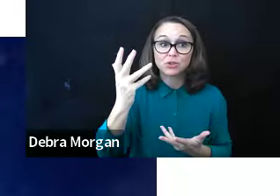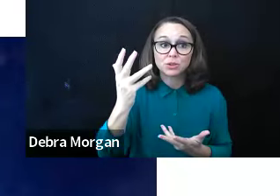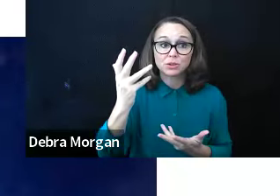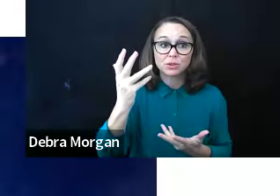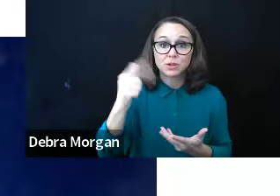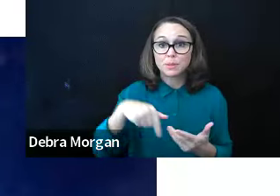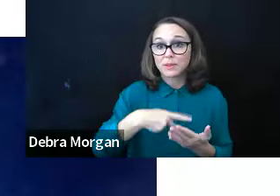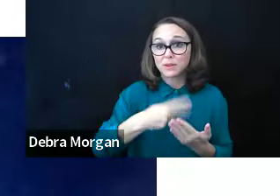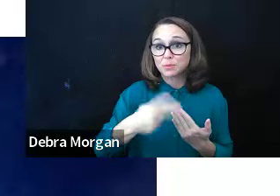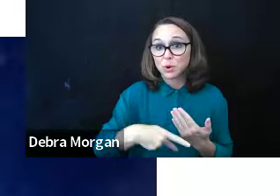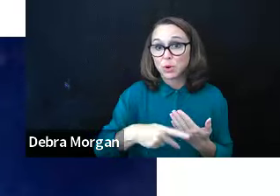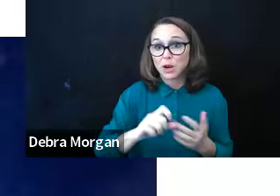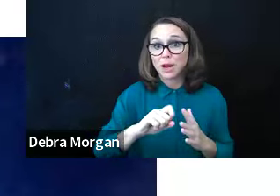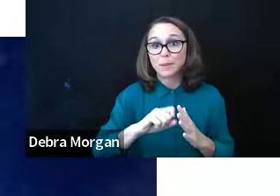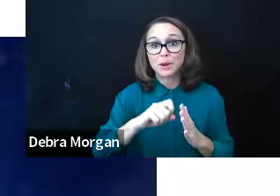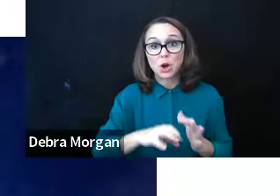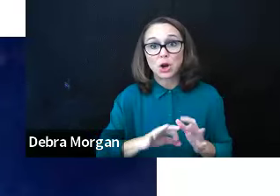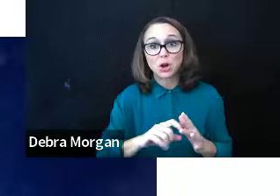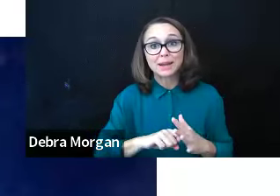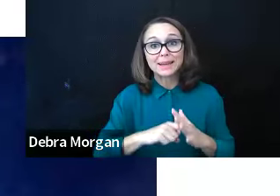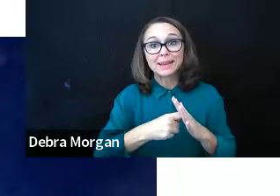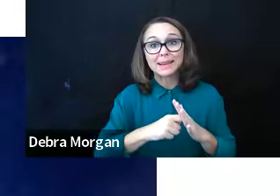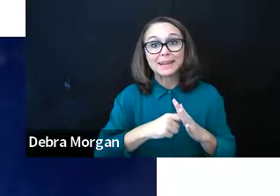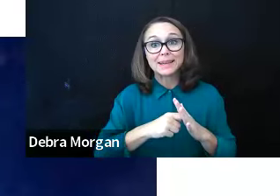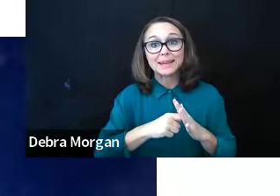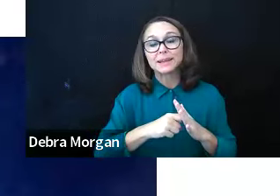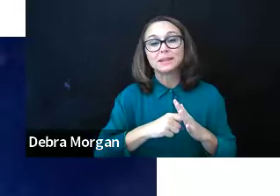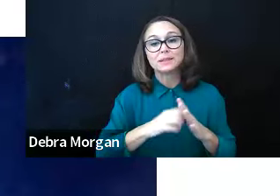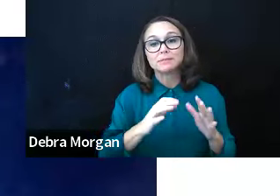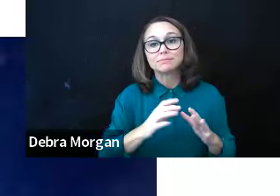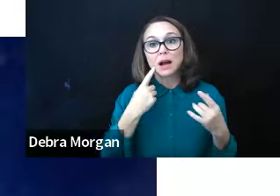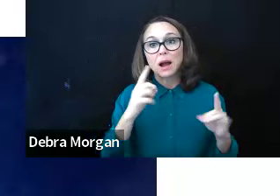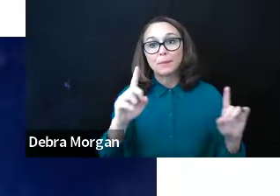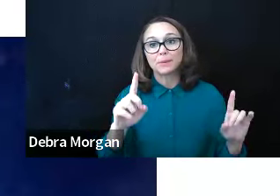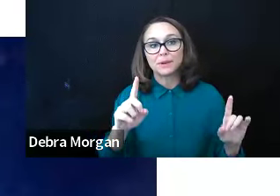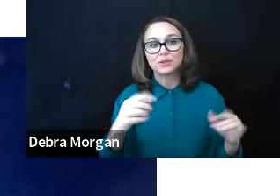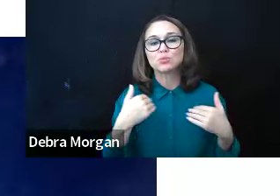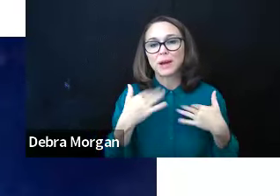accomplishments, we have a summative report on this website here, and there are multiple